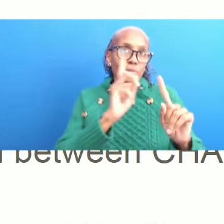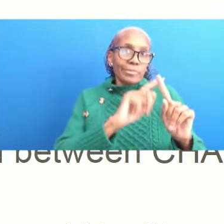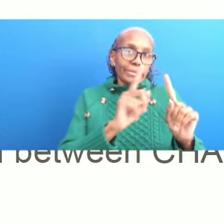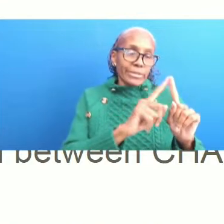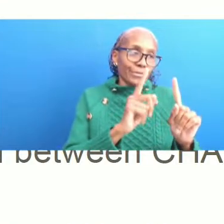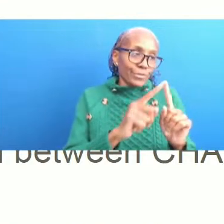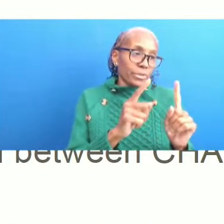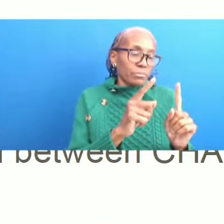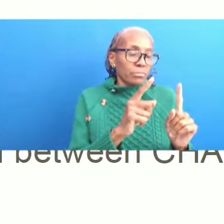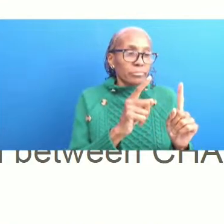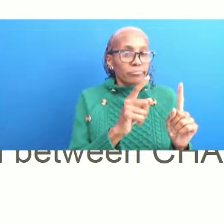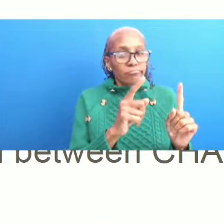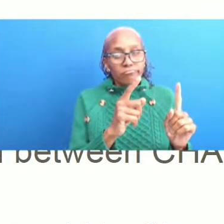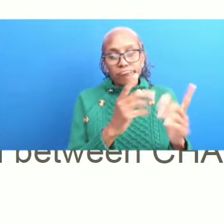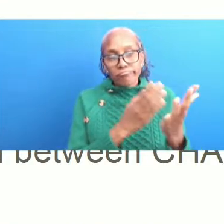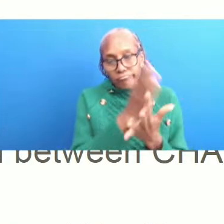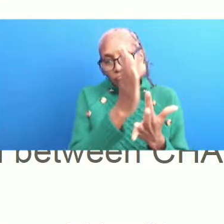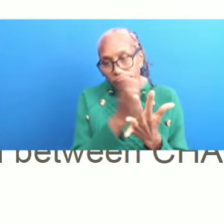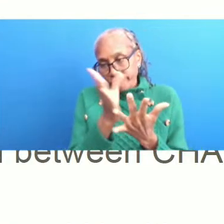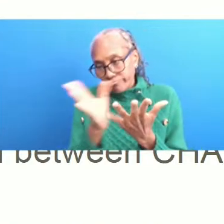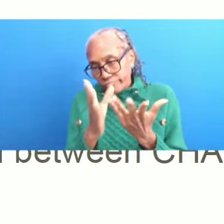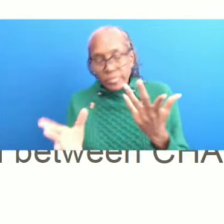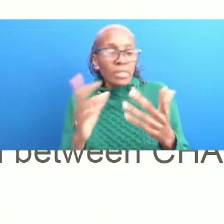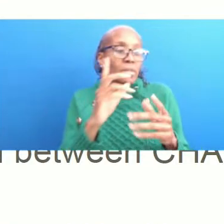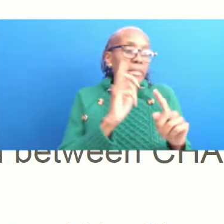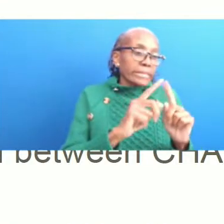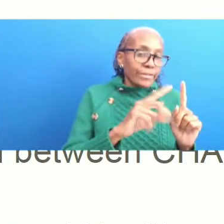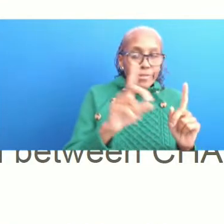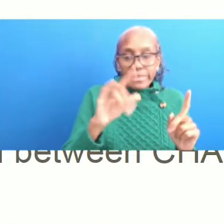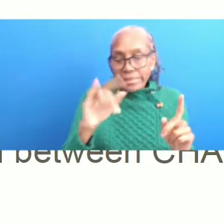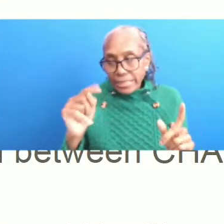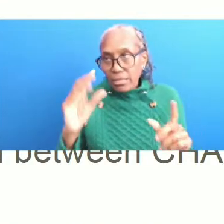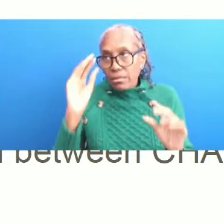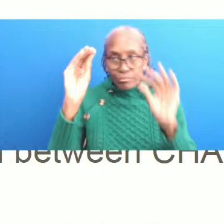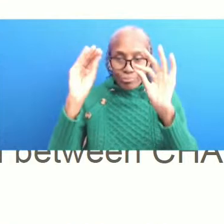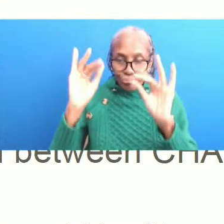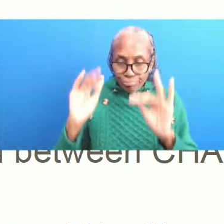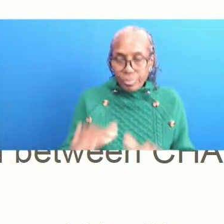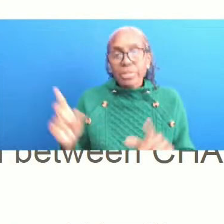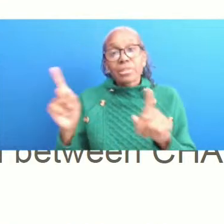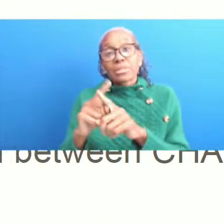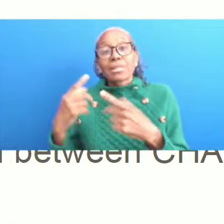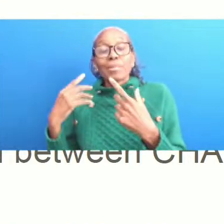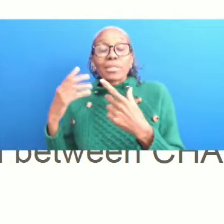INDICATORS ACROSS A VARIETY OF